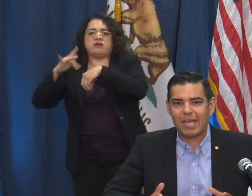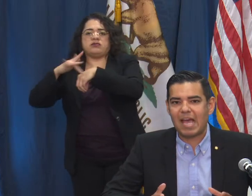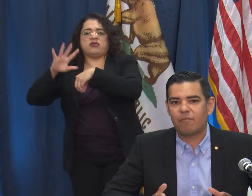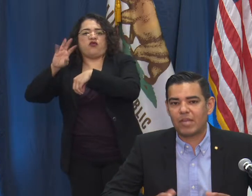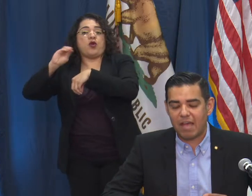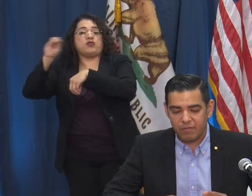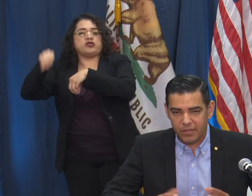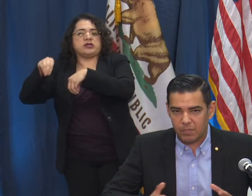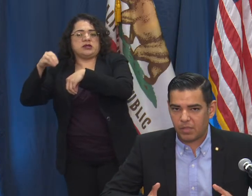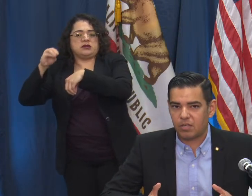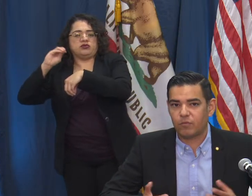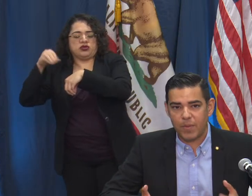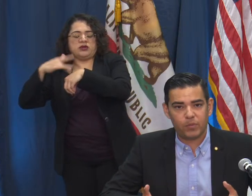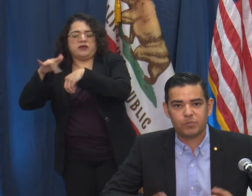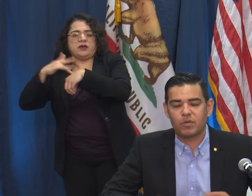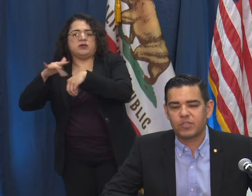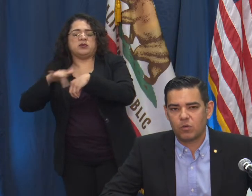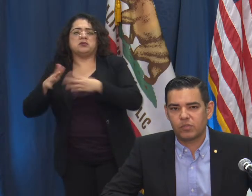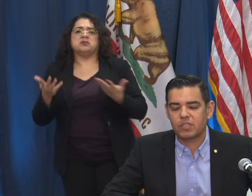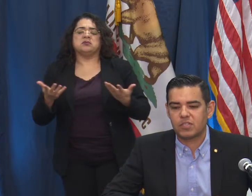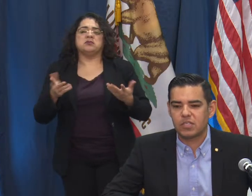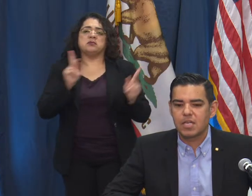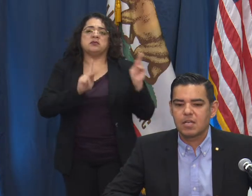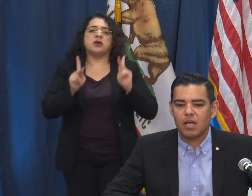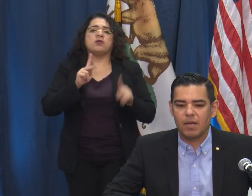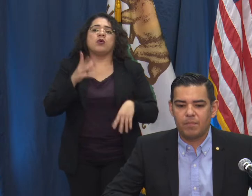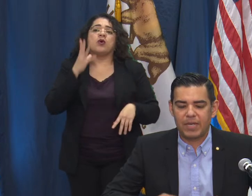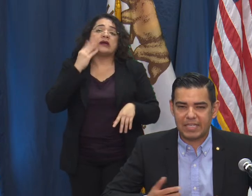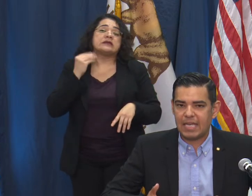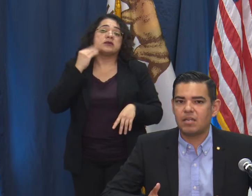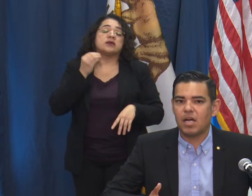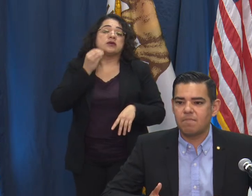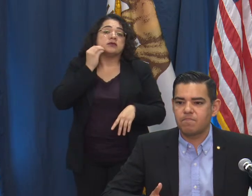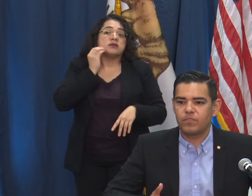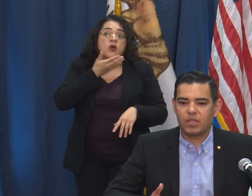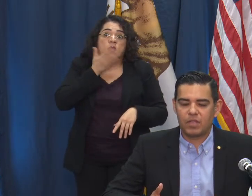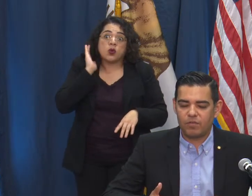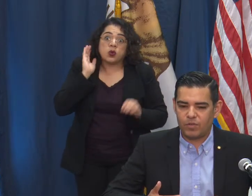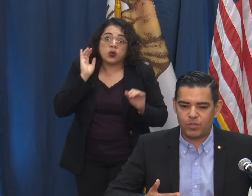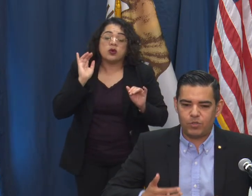have, we have availability for people experiencing homelessness but again you